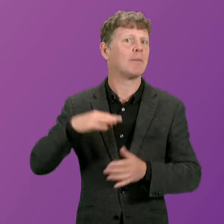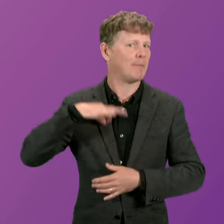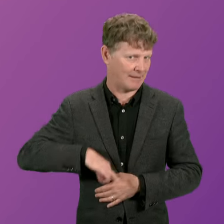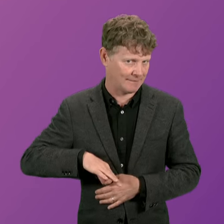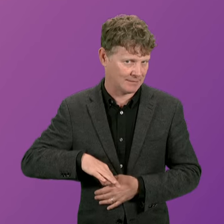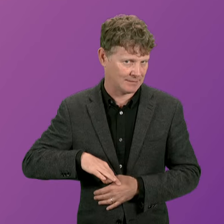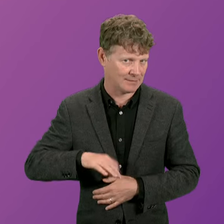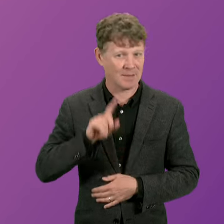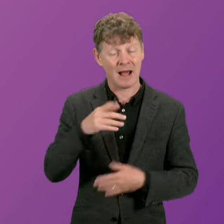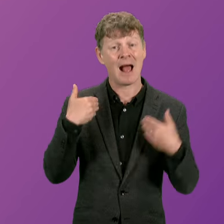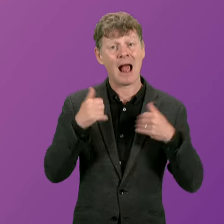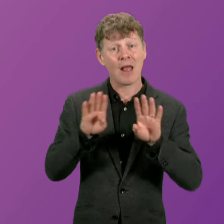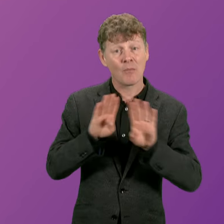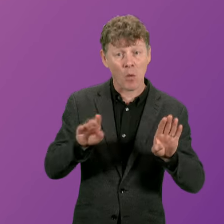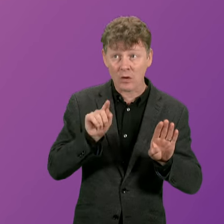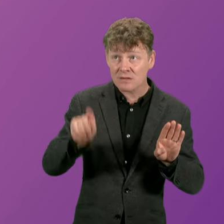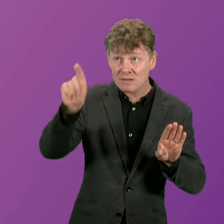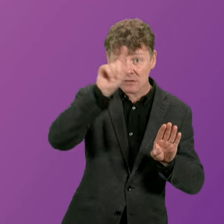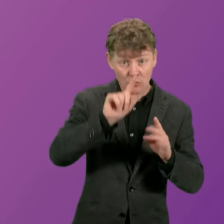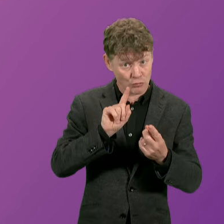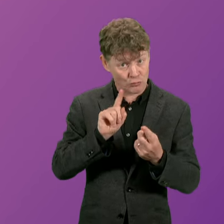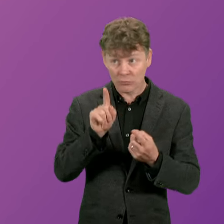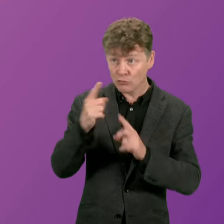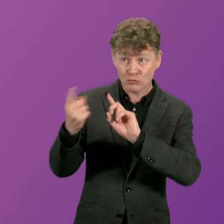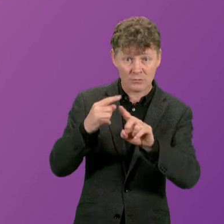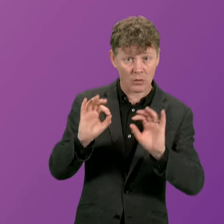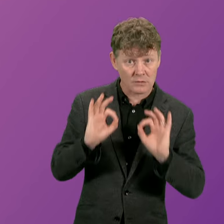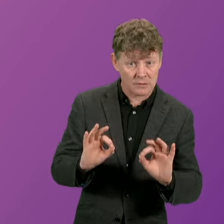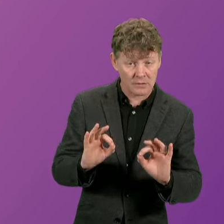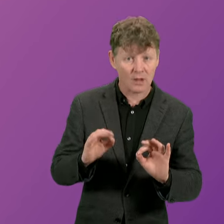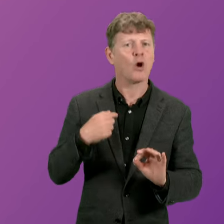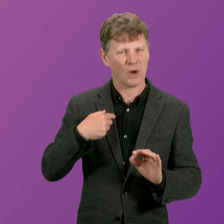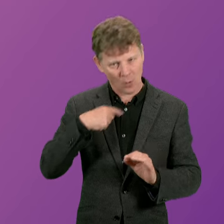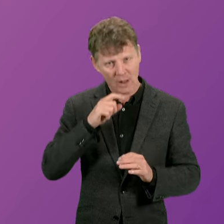health boards are actively responding to that call. We will put in place measures to ensure